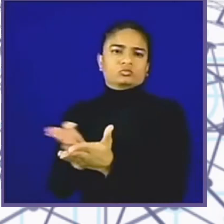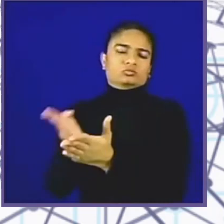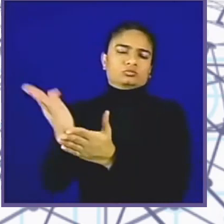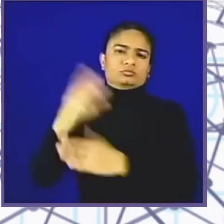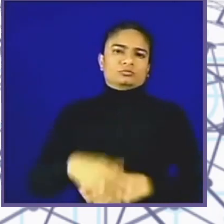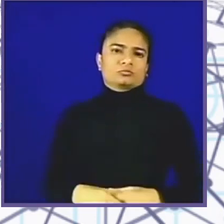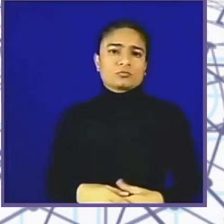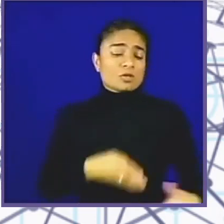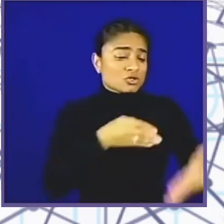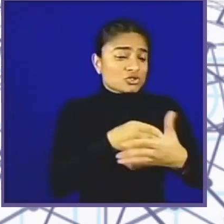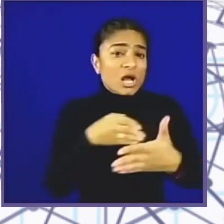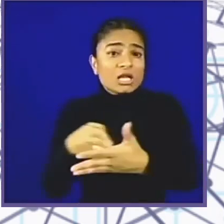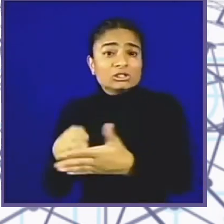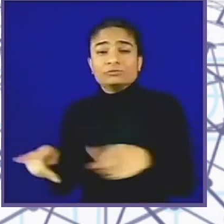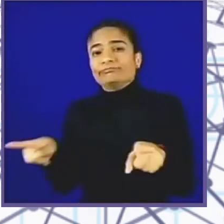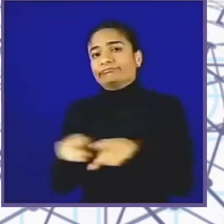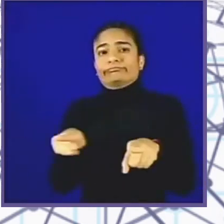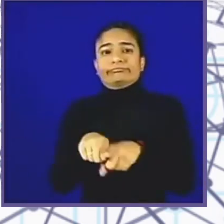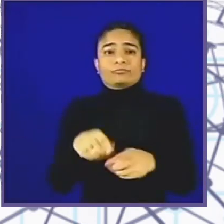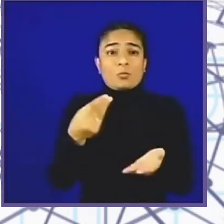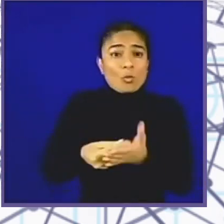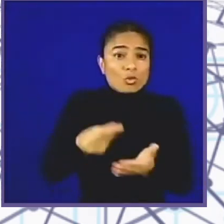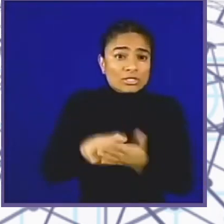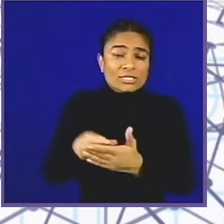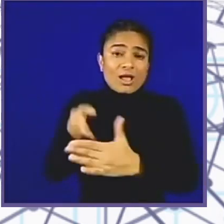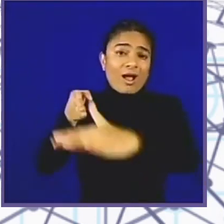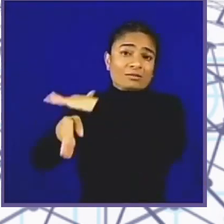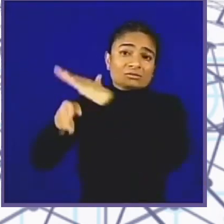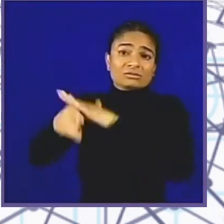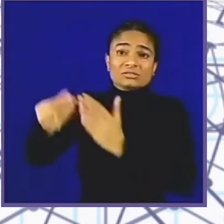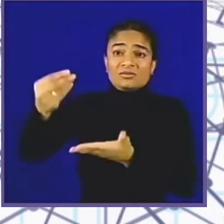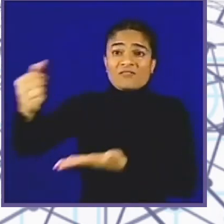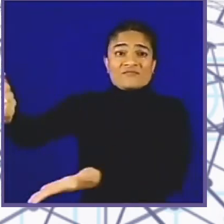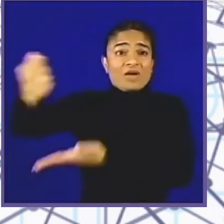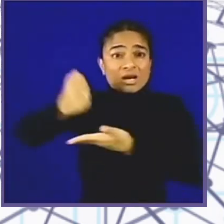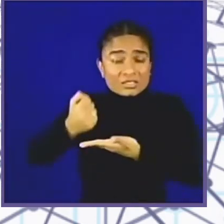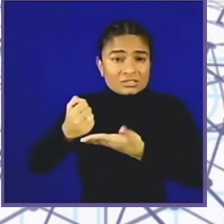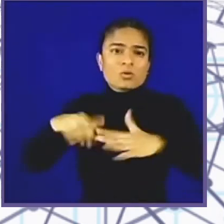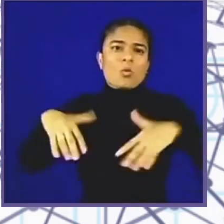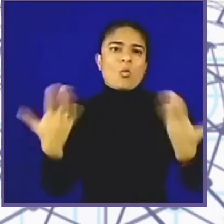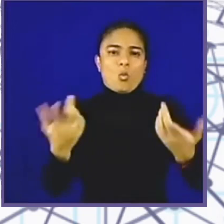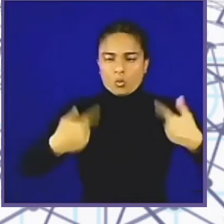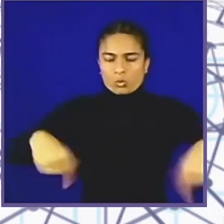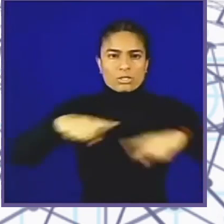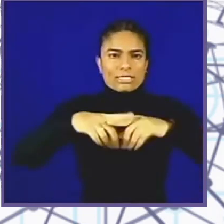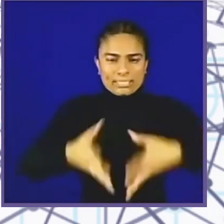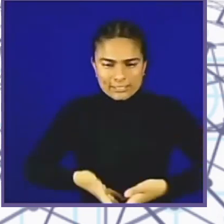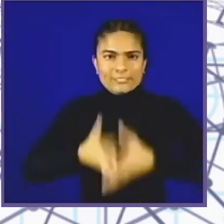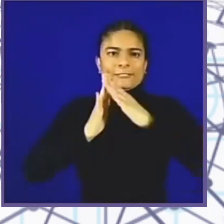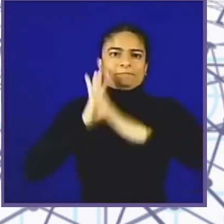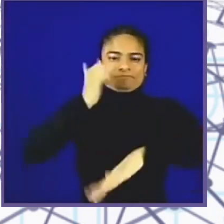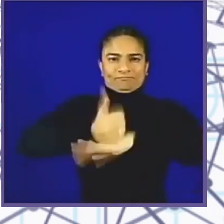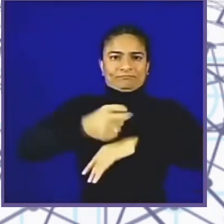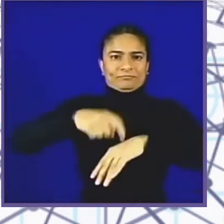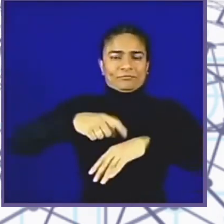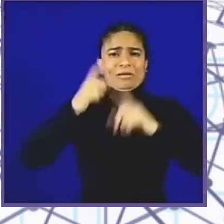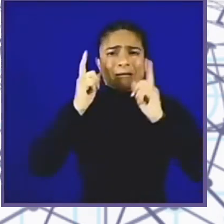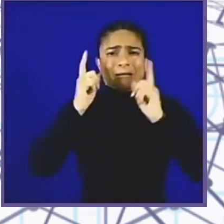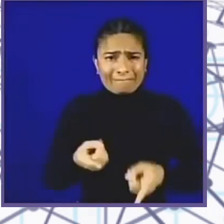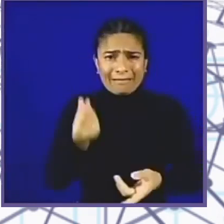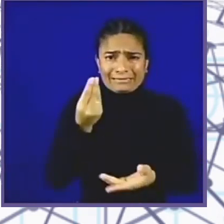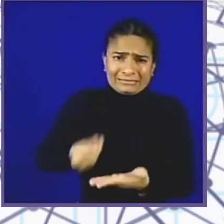where entrepreneurs have to cause the startup why we have them. Some of the other challenges